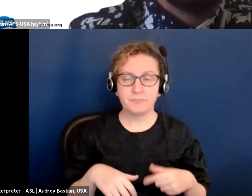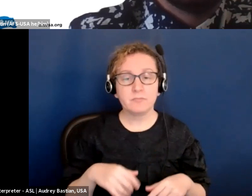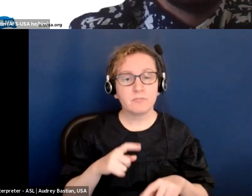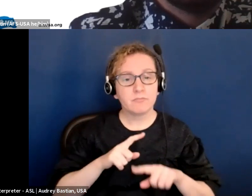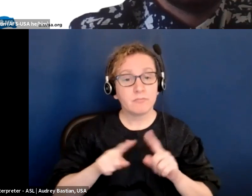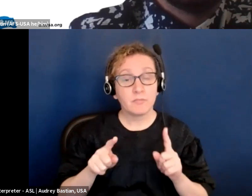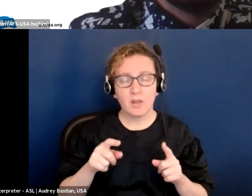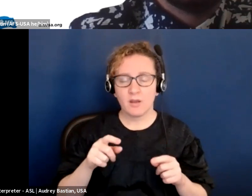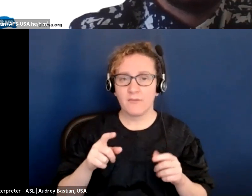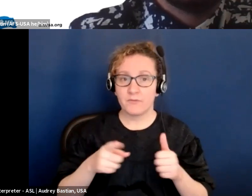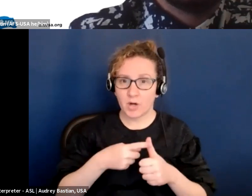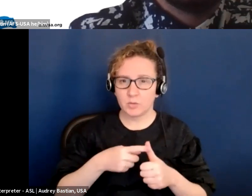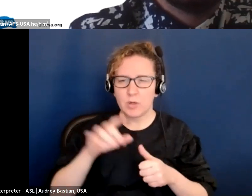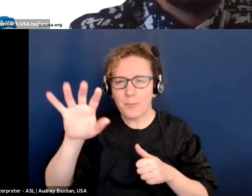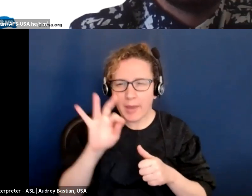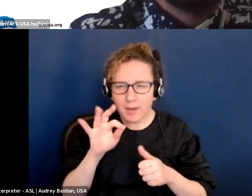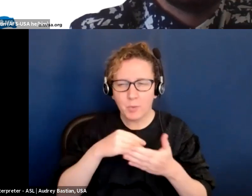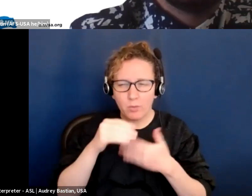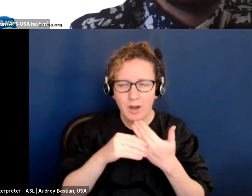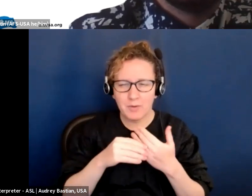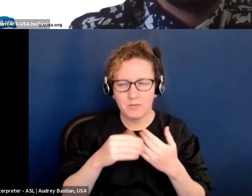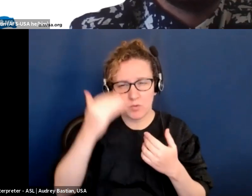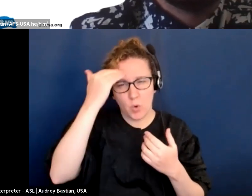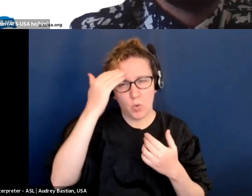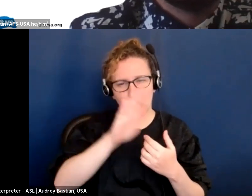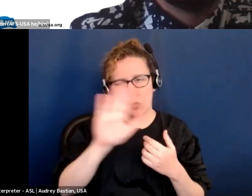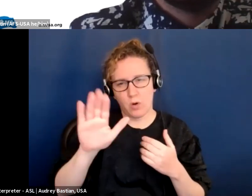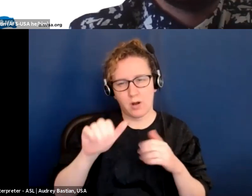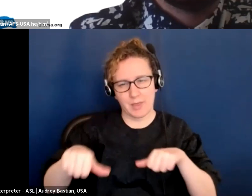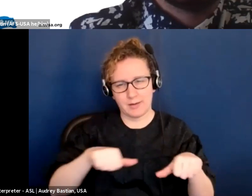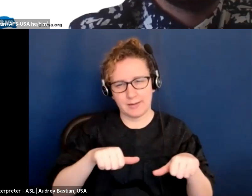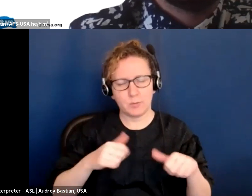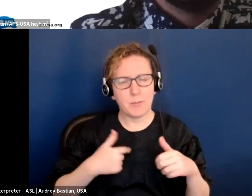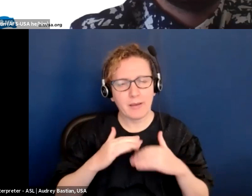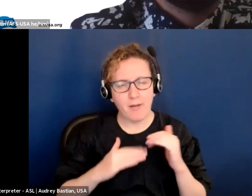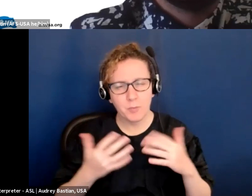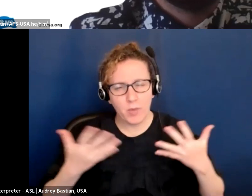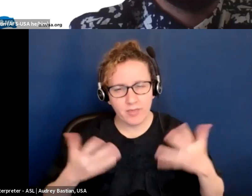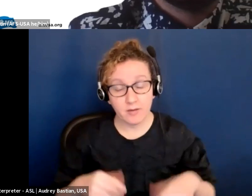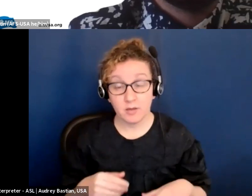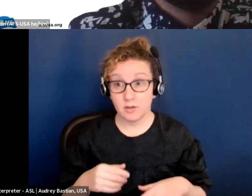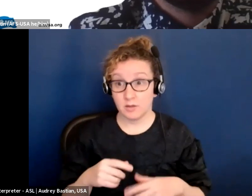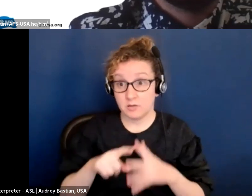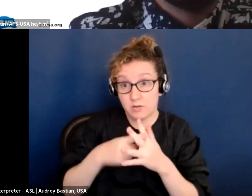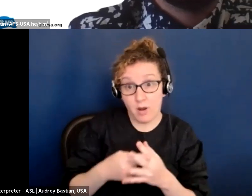your abilities, what you are comfortable doing. Start thinking about your line. I gave the